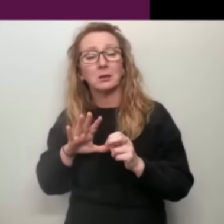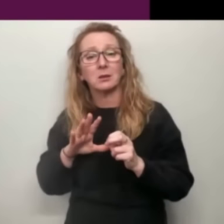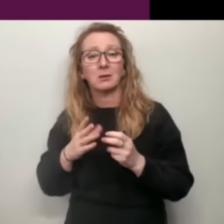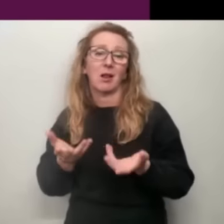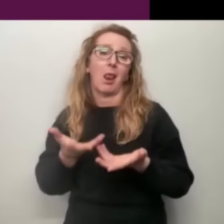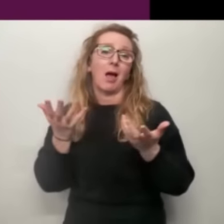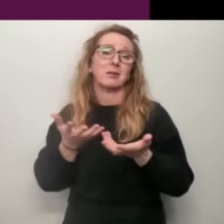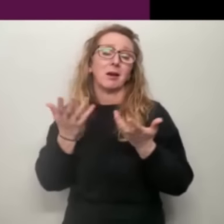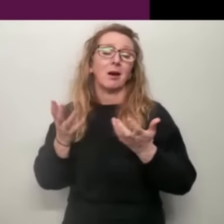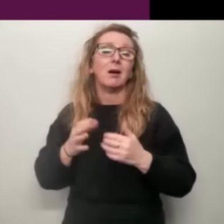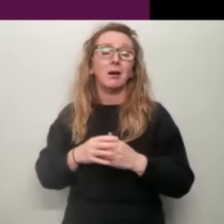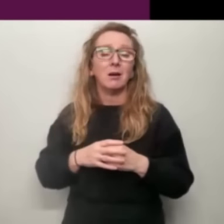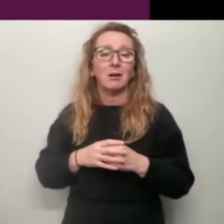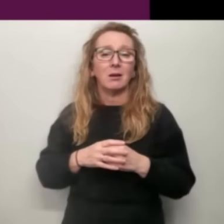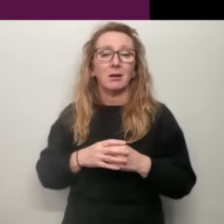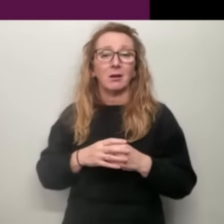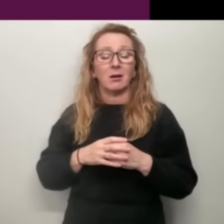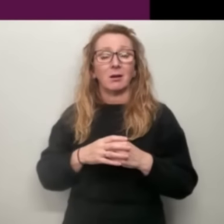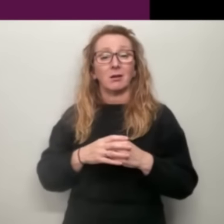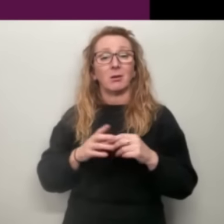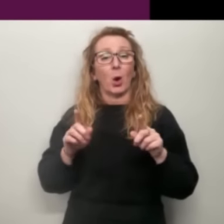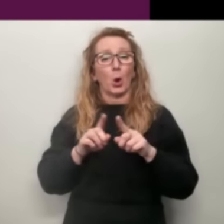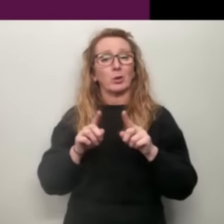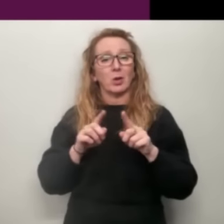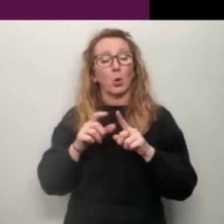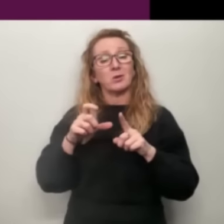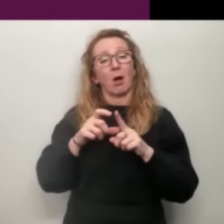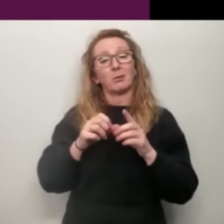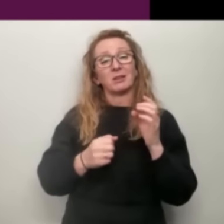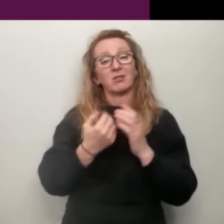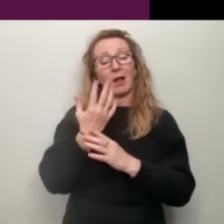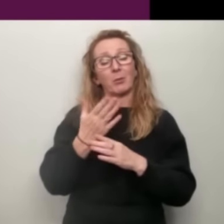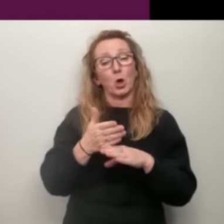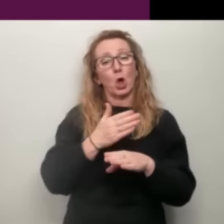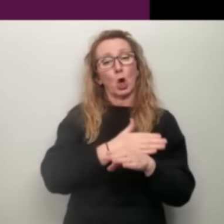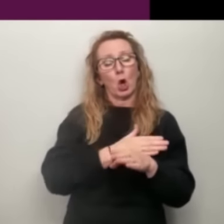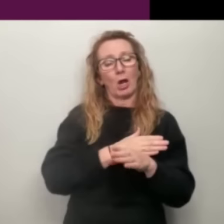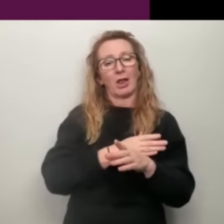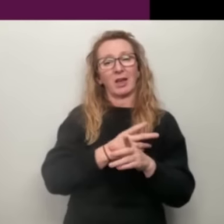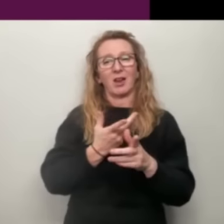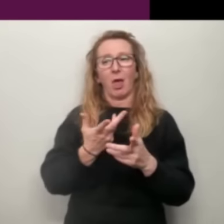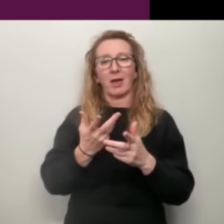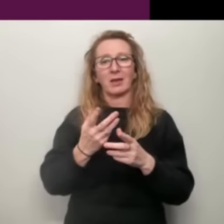what's more, at the same time, Darby had developed an early form of mass production, which also meant